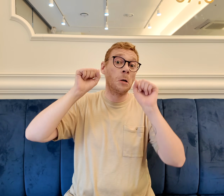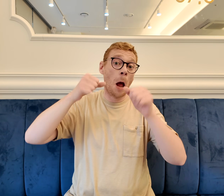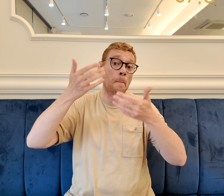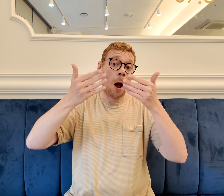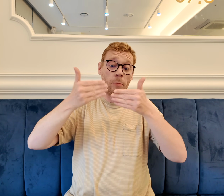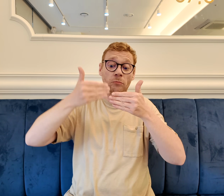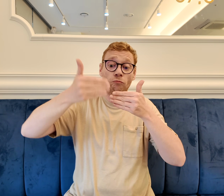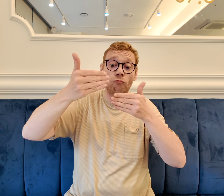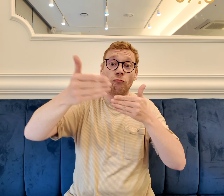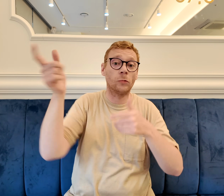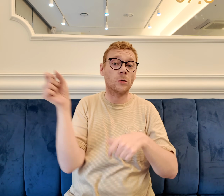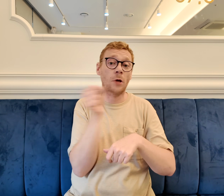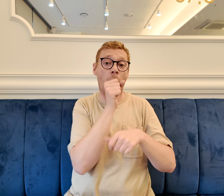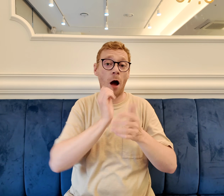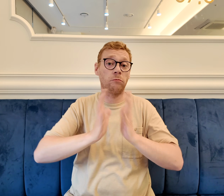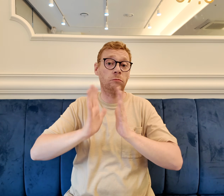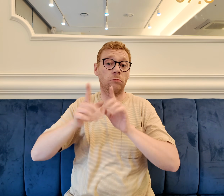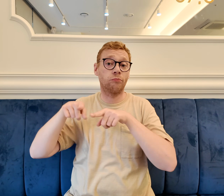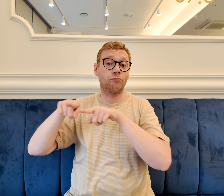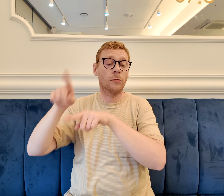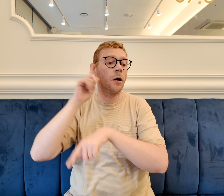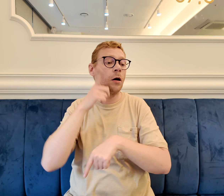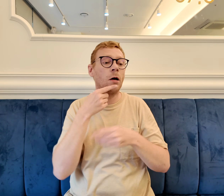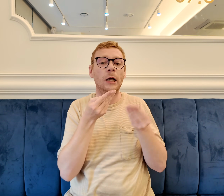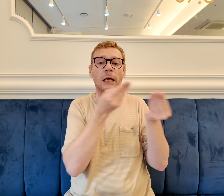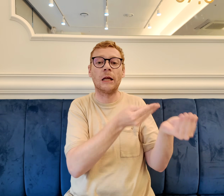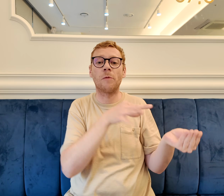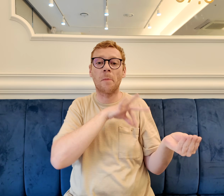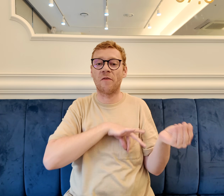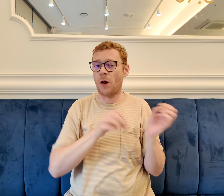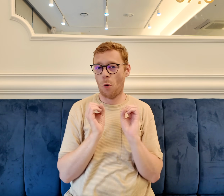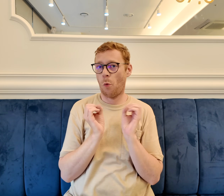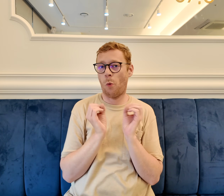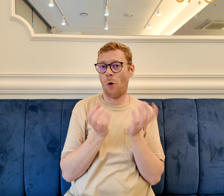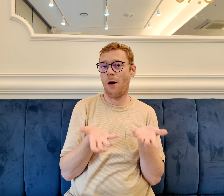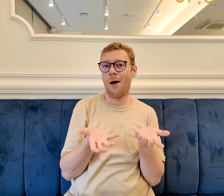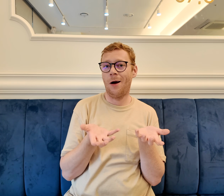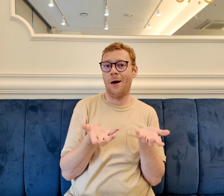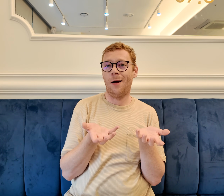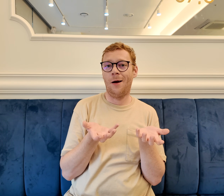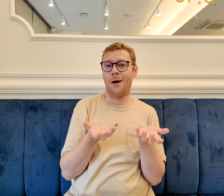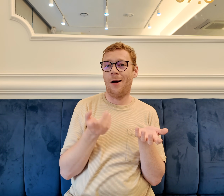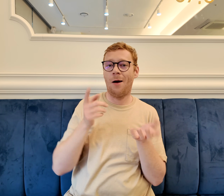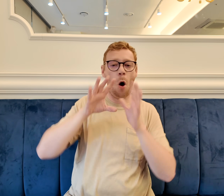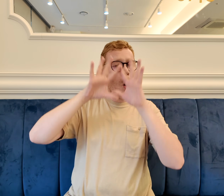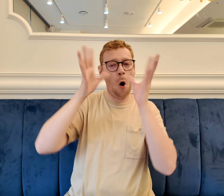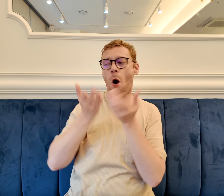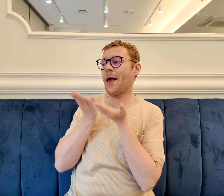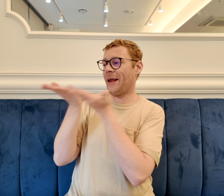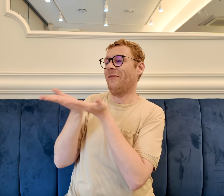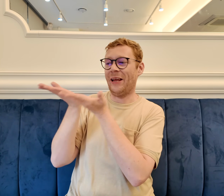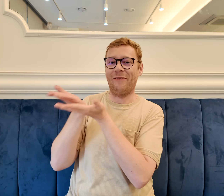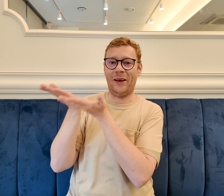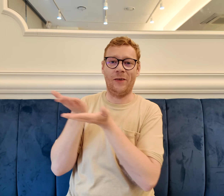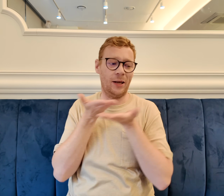So, while sign language songs will continue to be performed, the Deaf will receive no compensation or recognition. Ultimately, all the benefits and praise go to the hearing, and